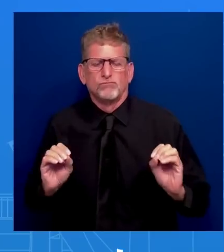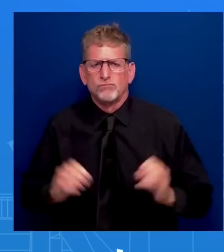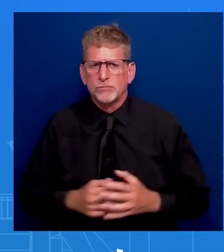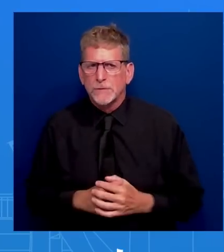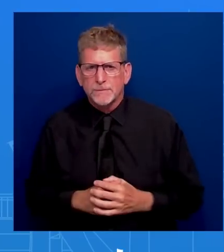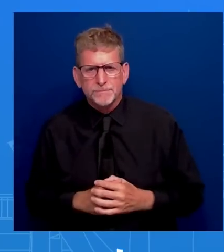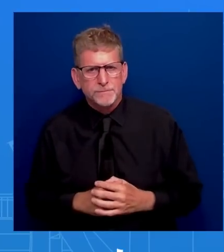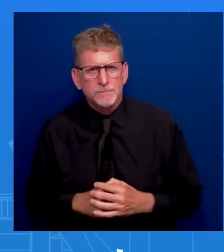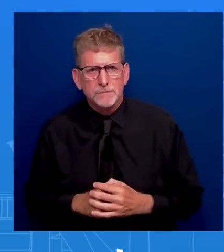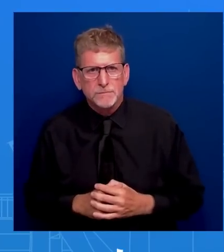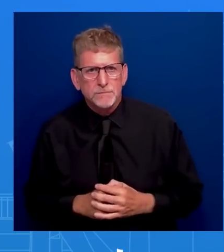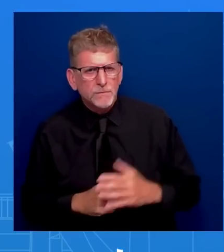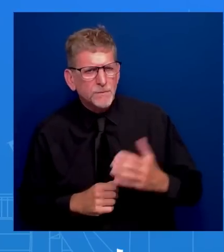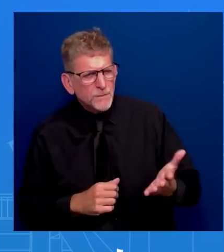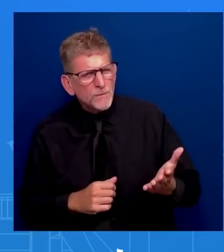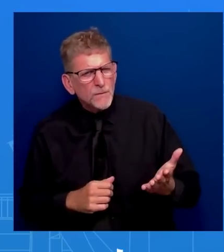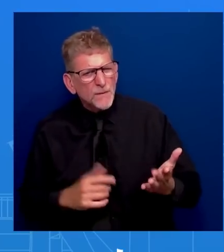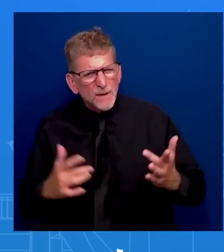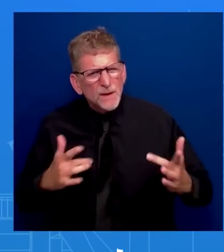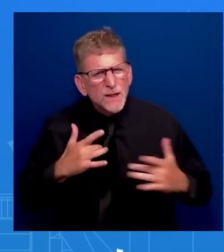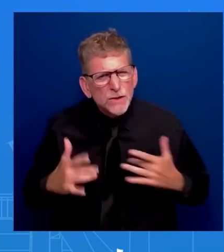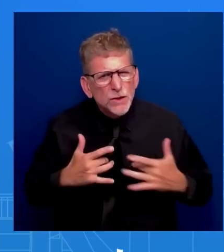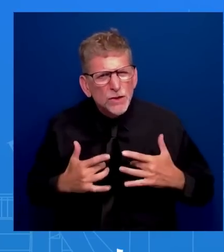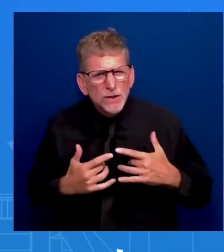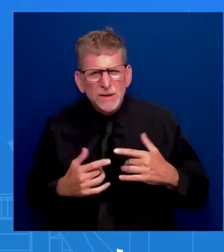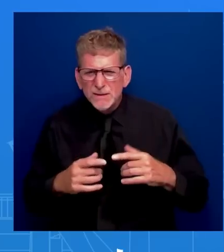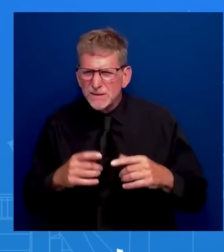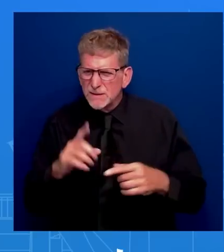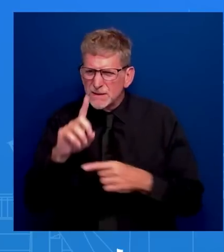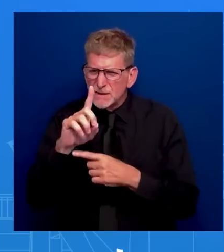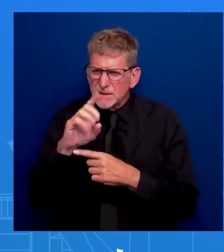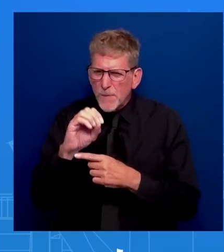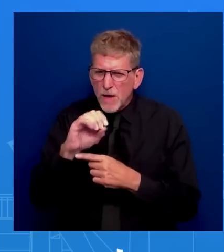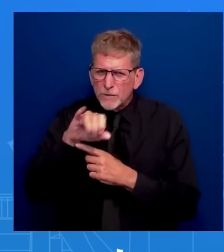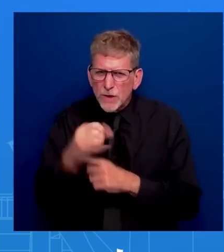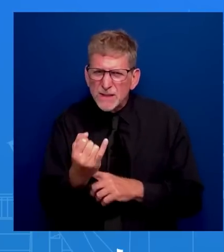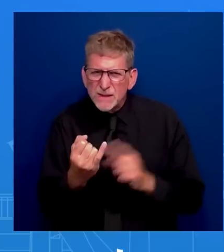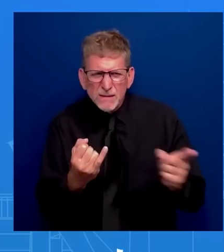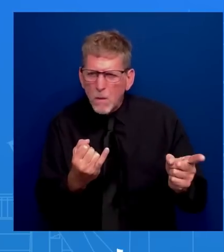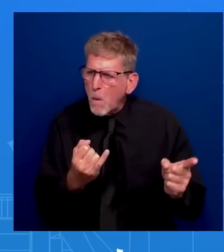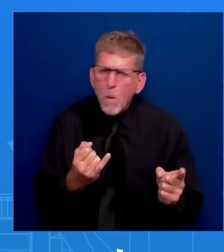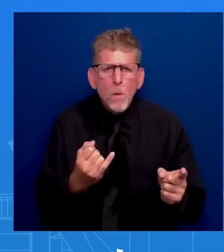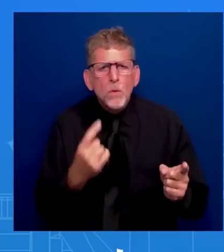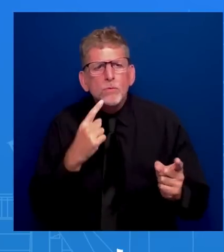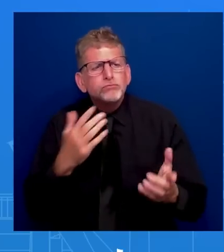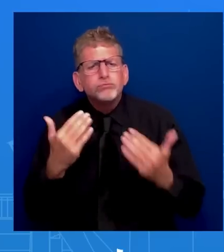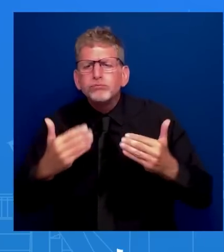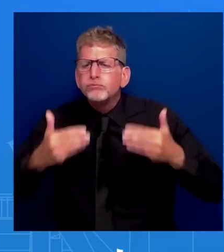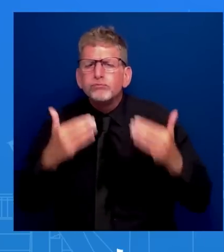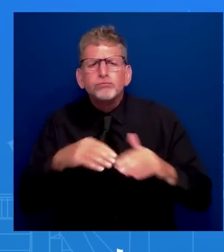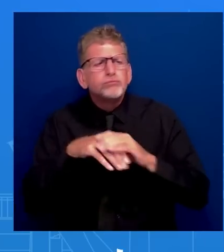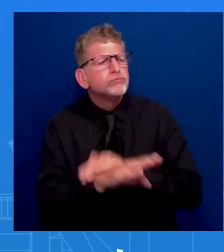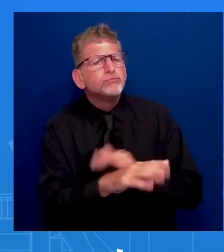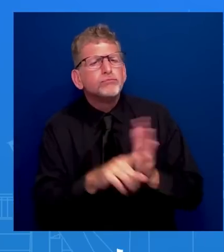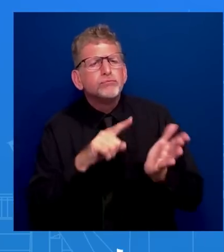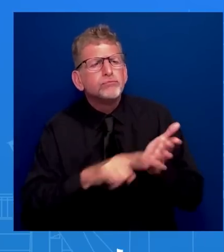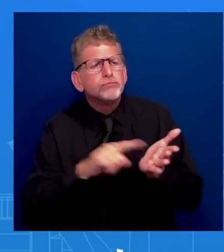carried out this sort of operation on a former President, that it could even be -- create the appearance of a politically motivated prosecutor?